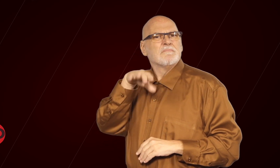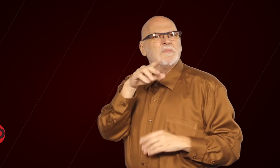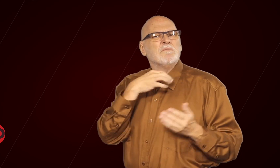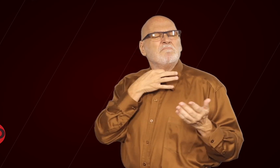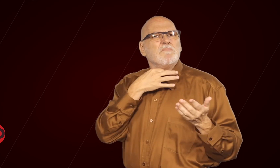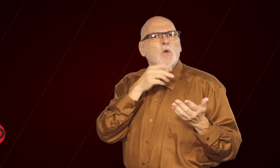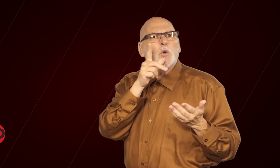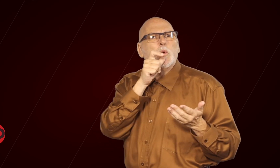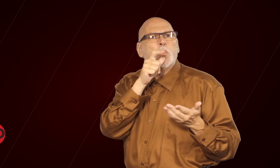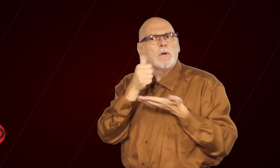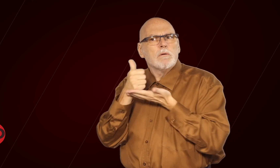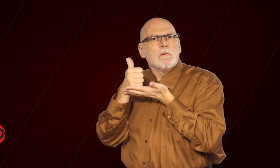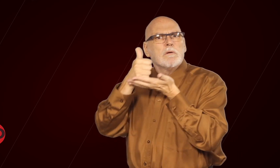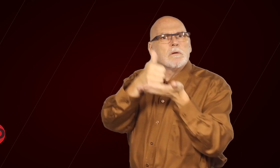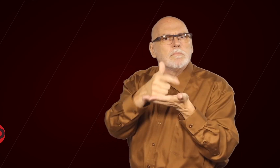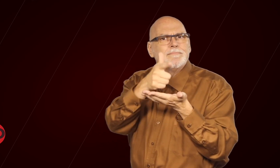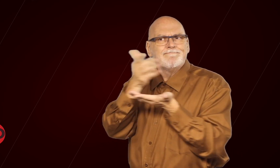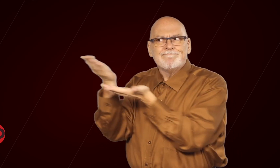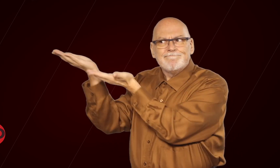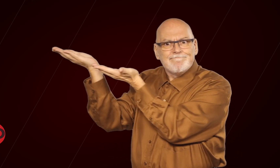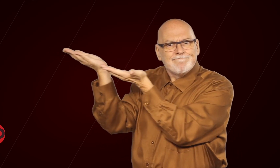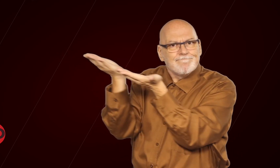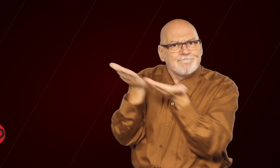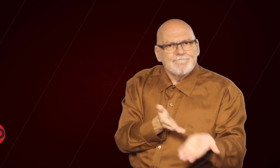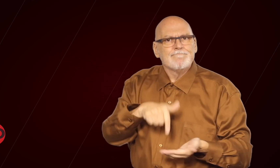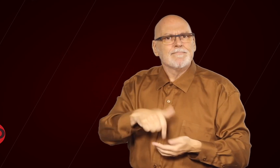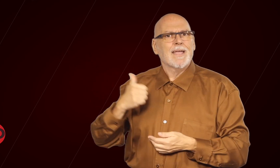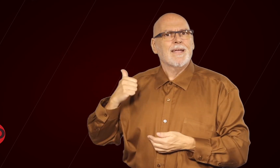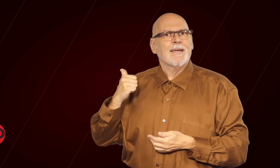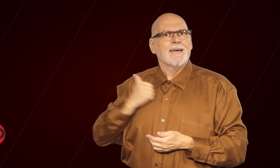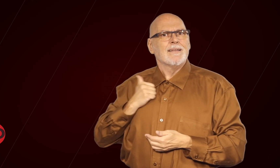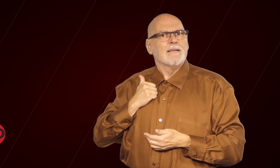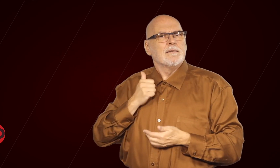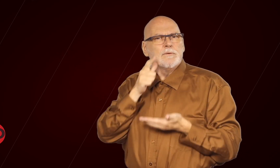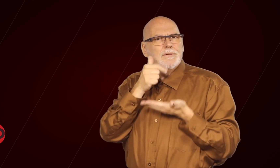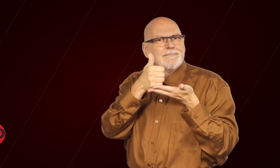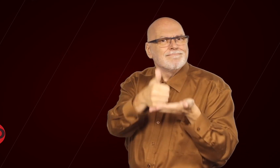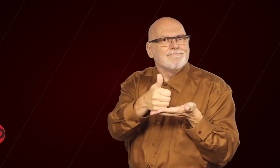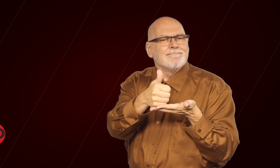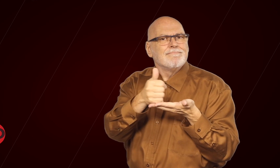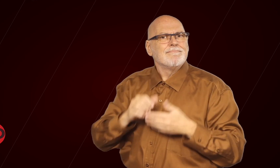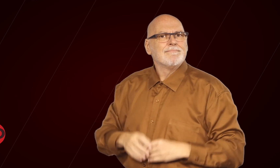Who helped to make your move to Canada?